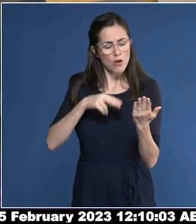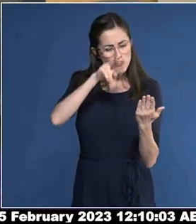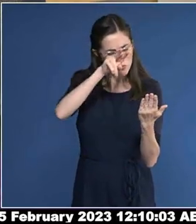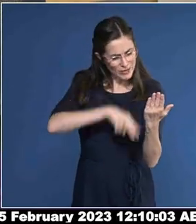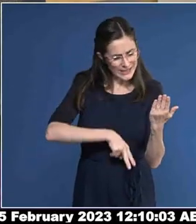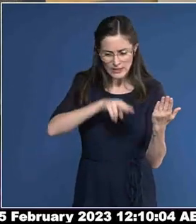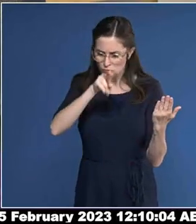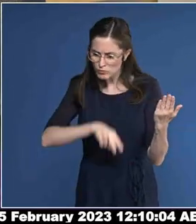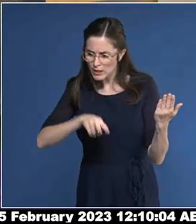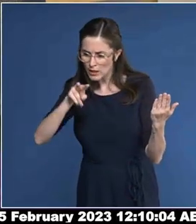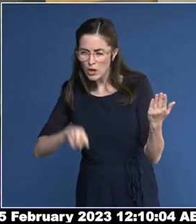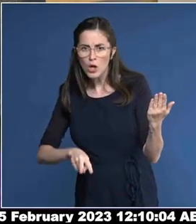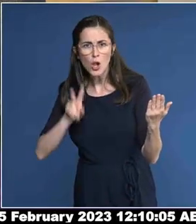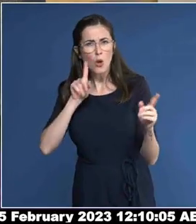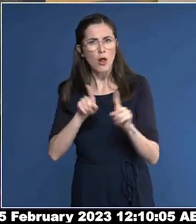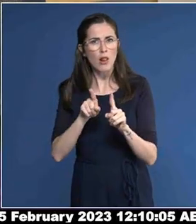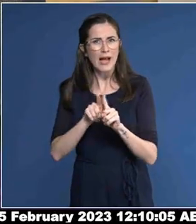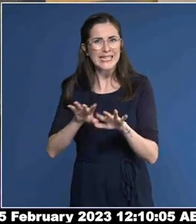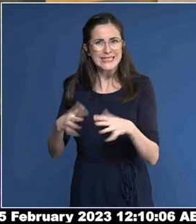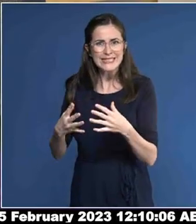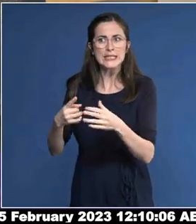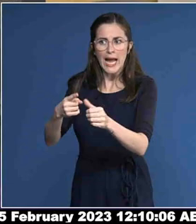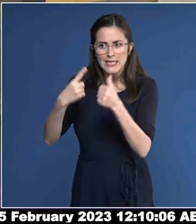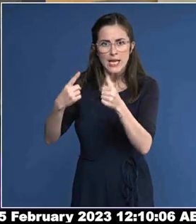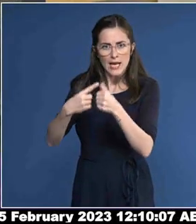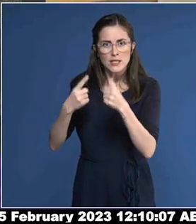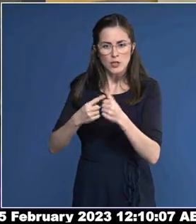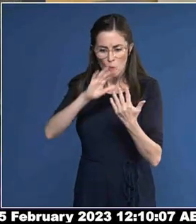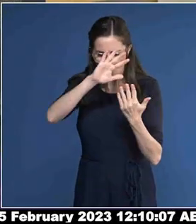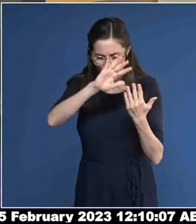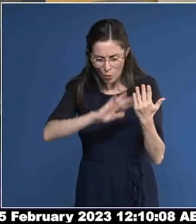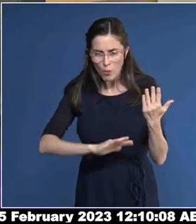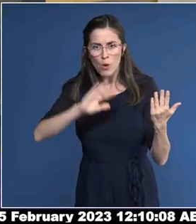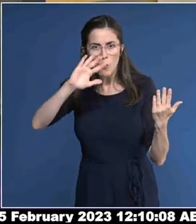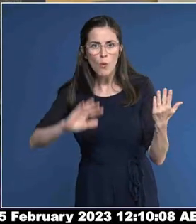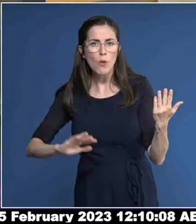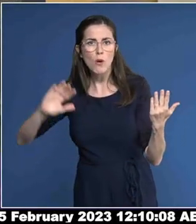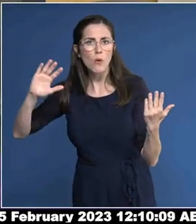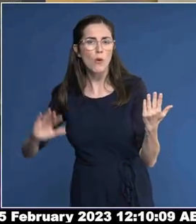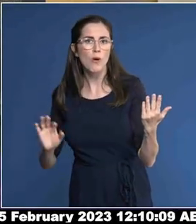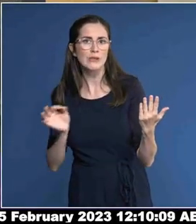items that the Commissioners identified, which reflected Counsel Assisting's submissions, had been addressed.